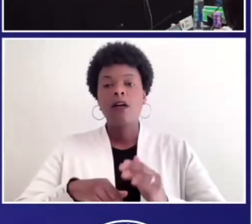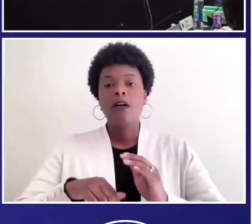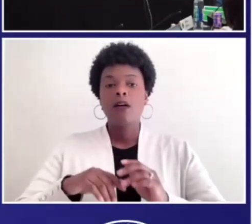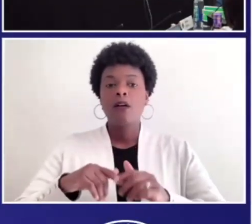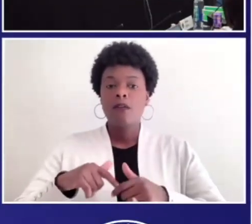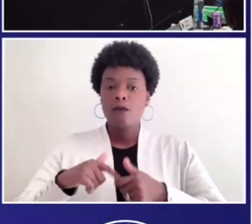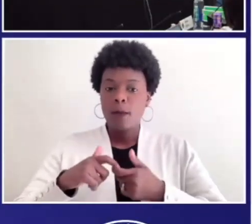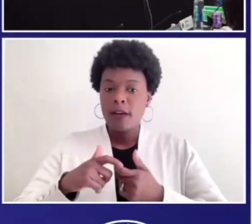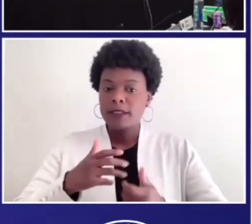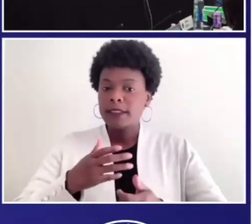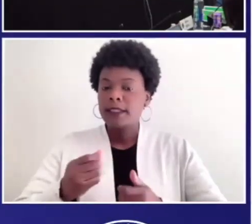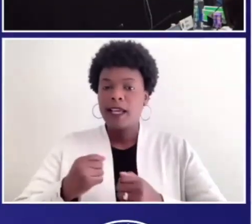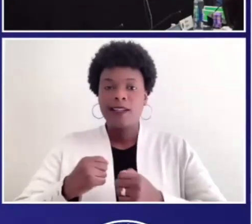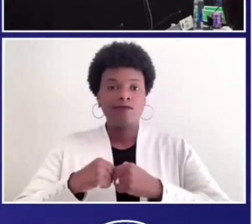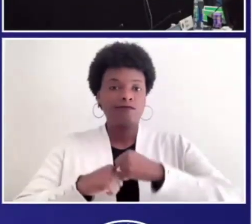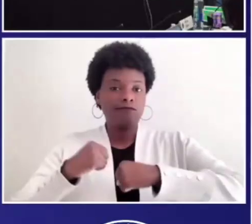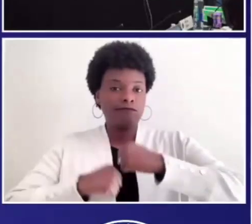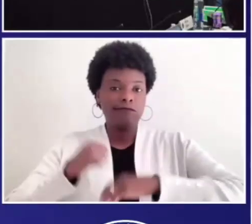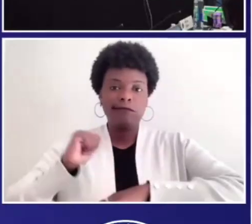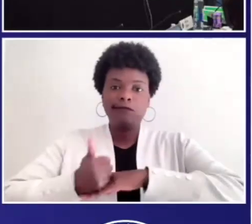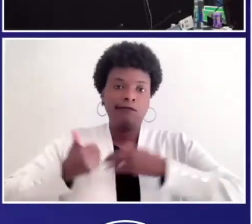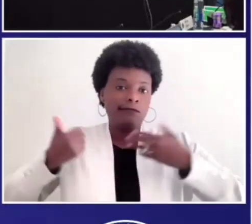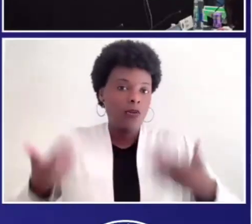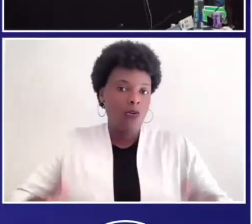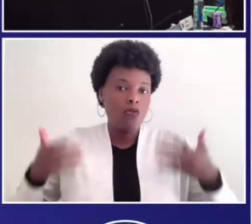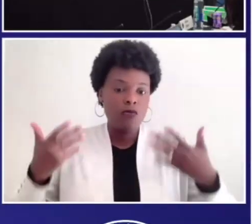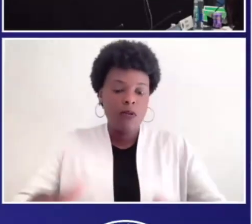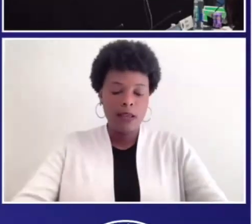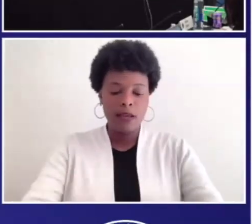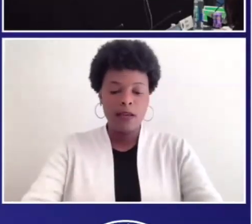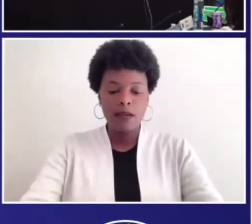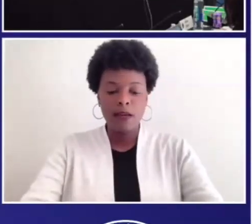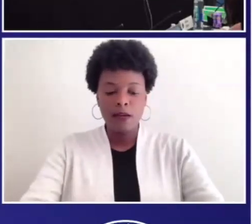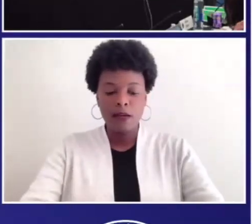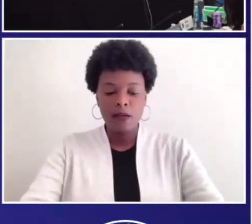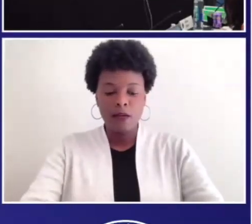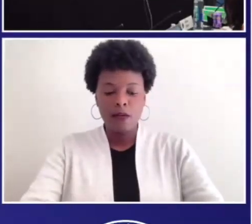already. So I do not believe that should